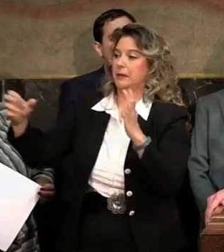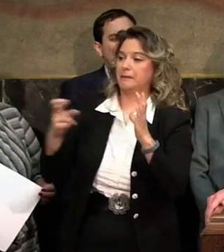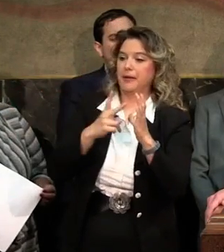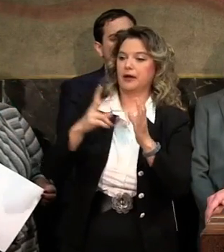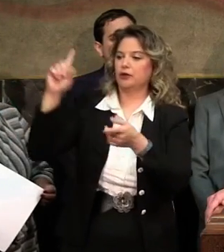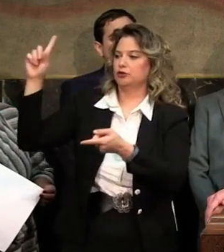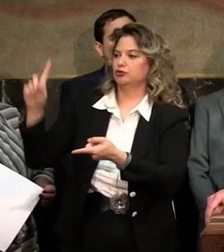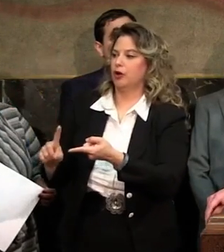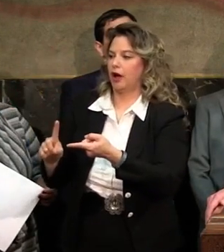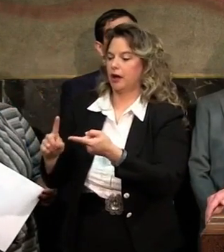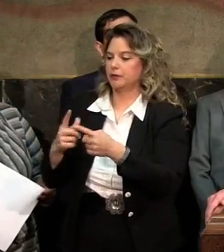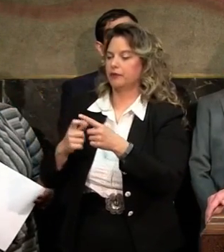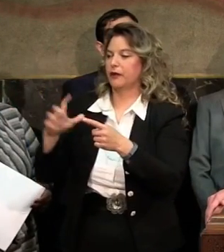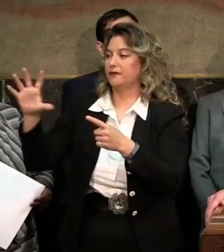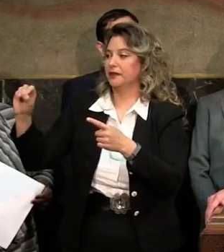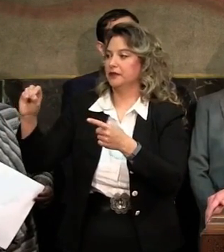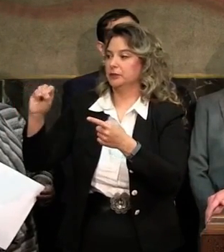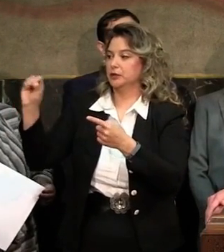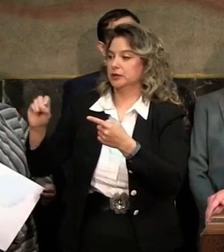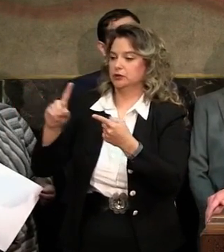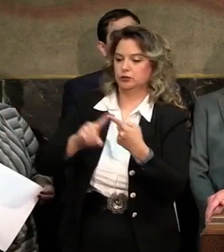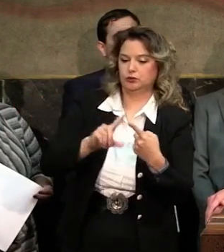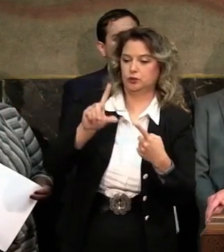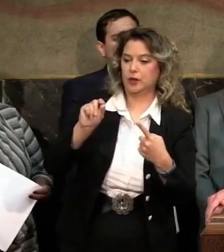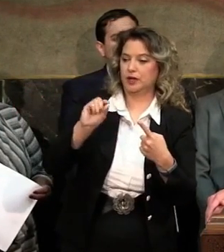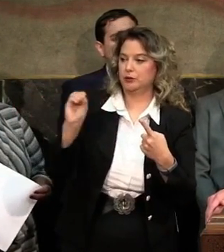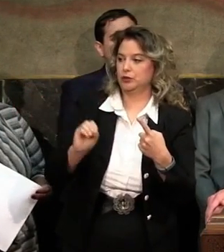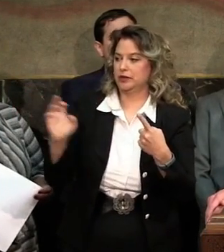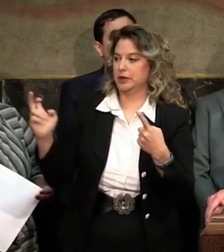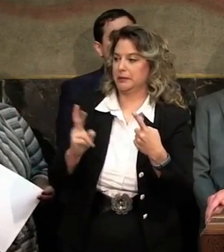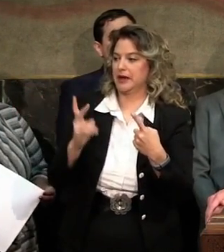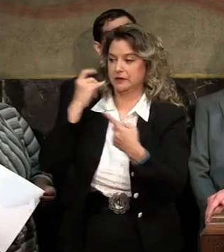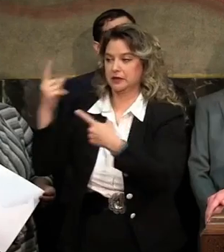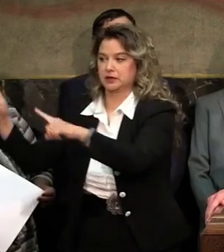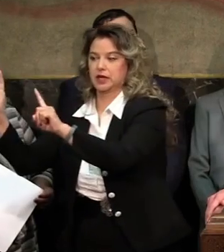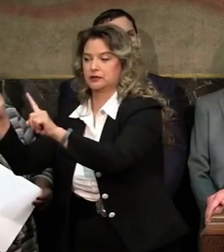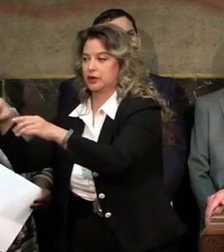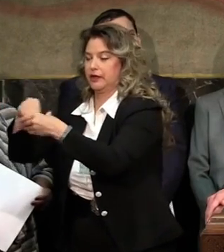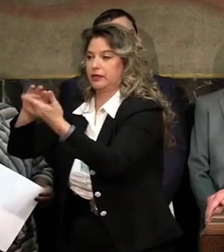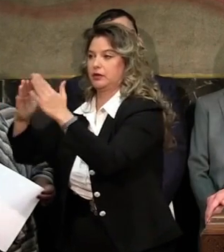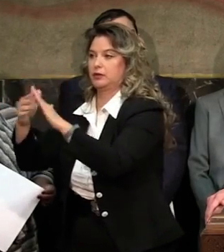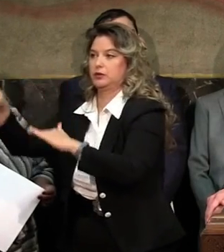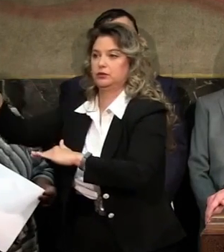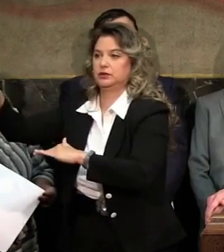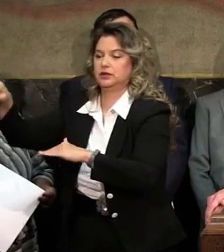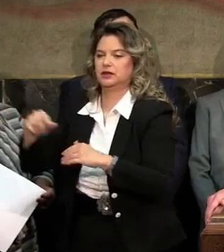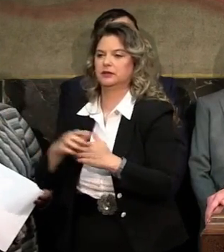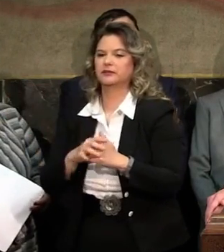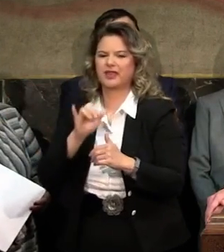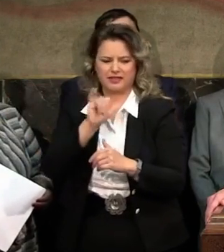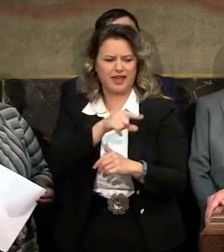percent and that's a big part of with this package does is work on our probation and parole division to help